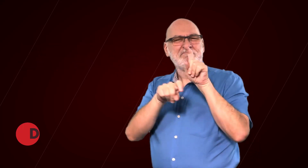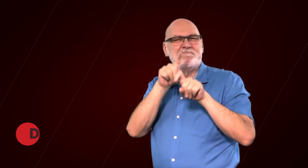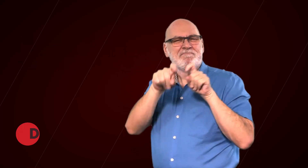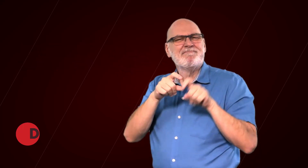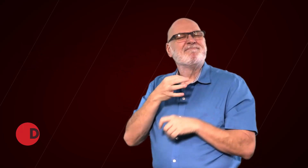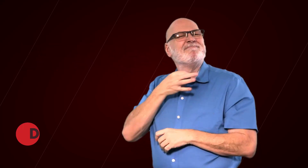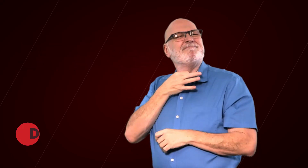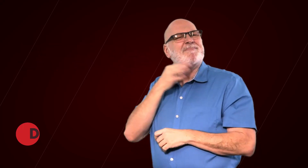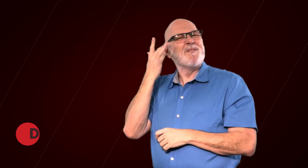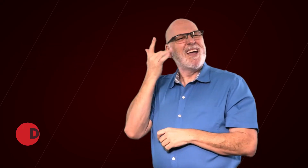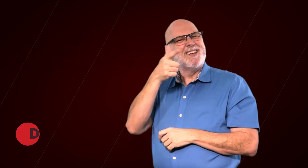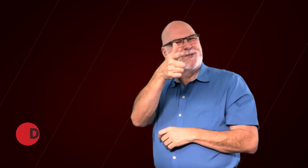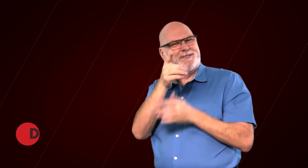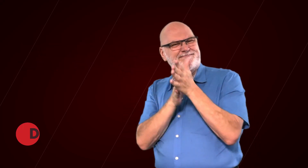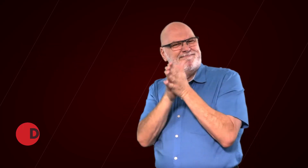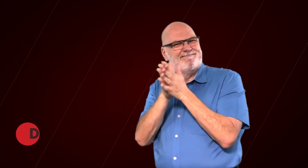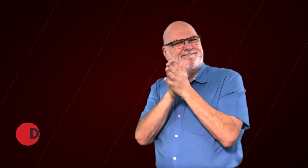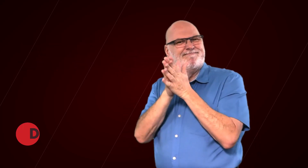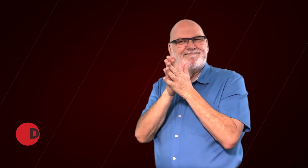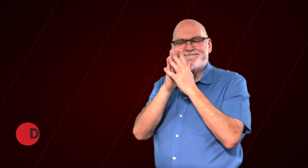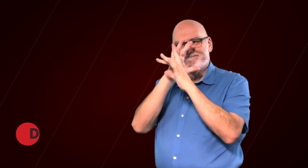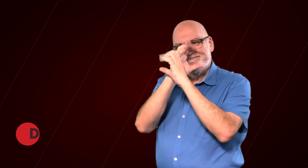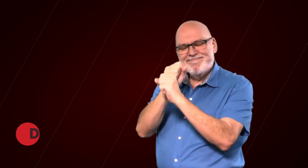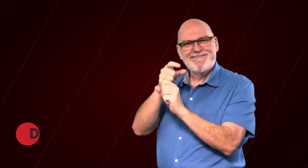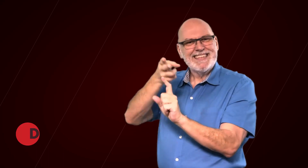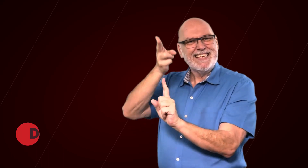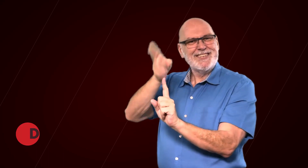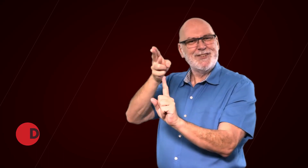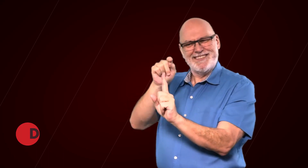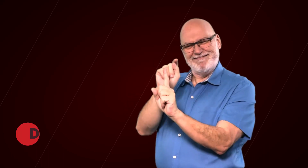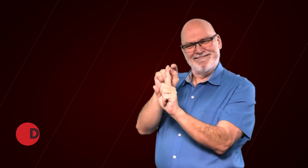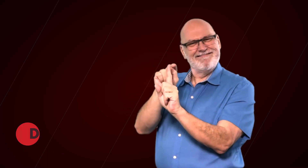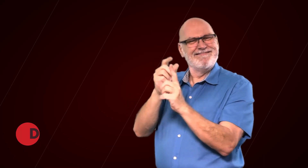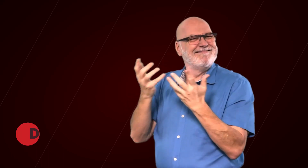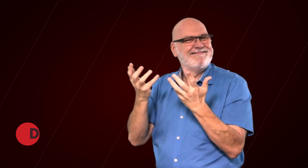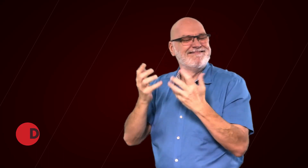Why are you interested in history?